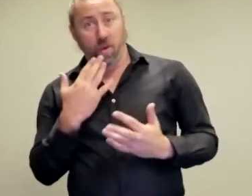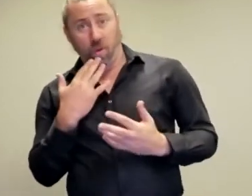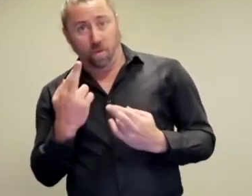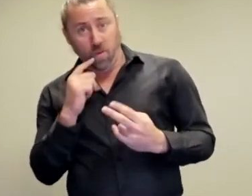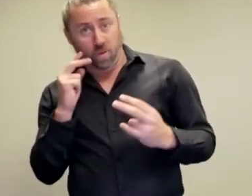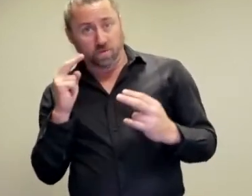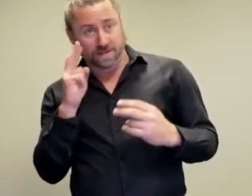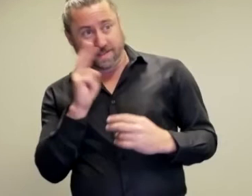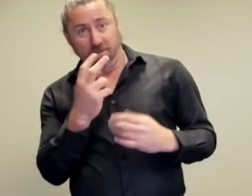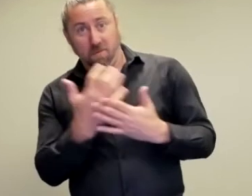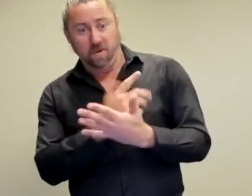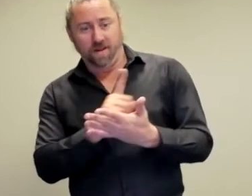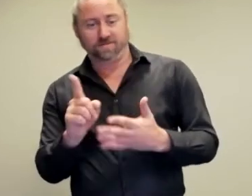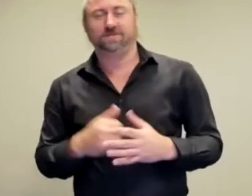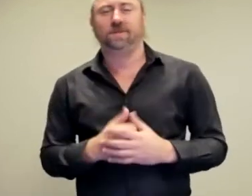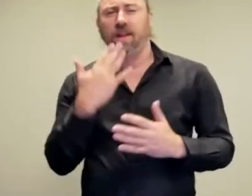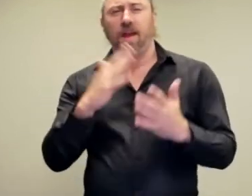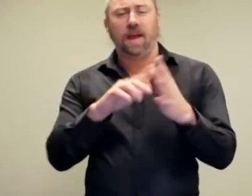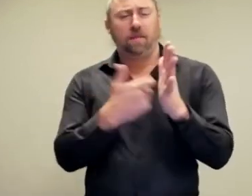and yeah thanks Marie Fa for